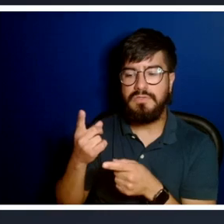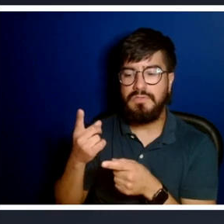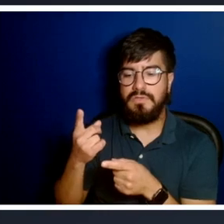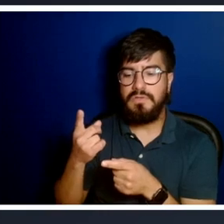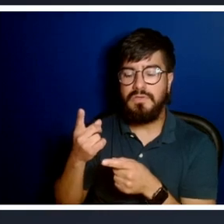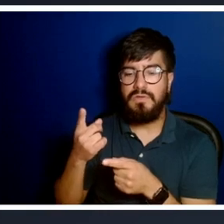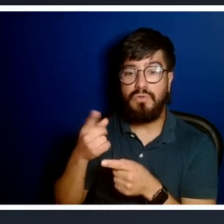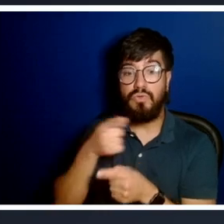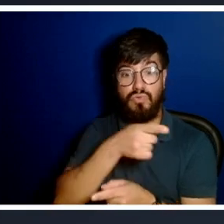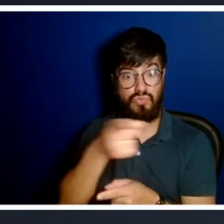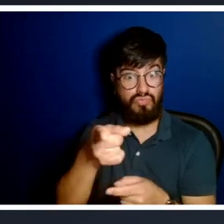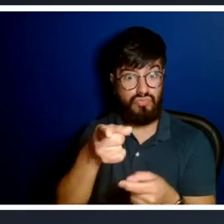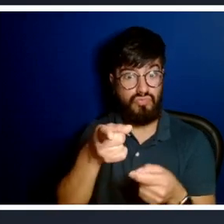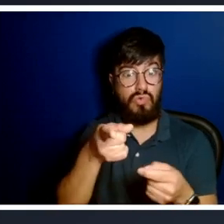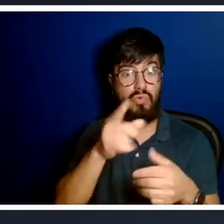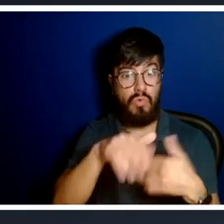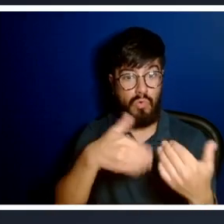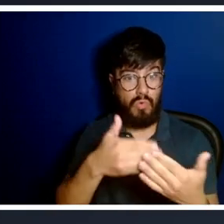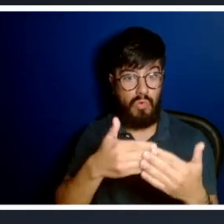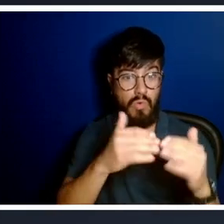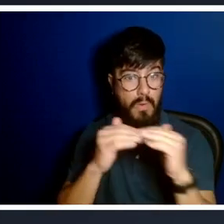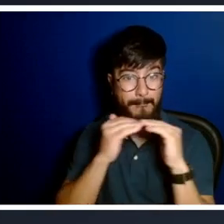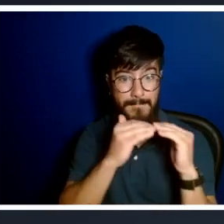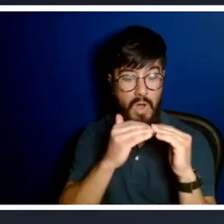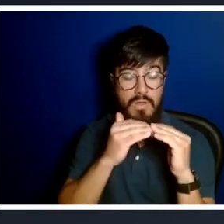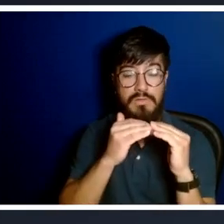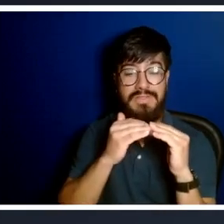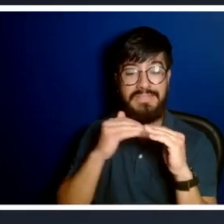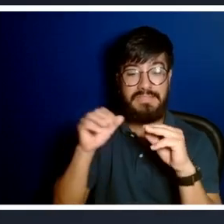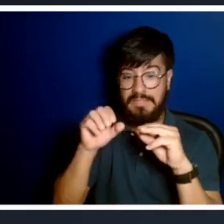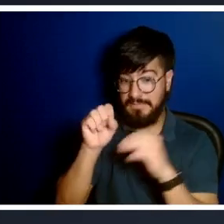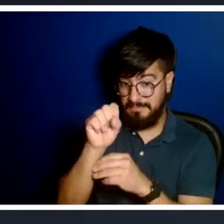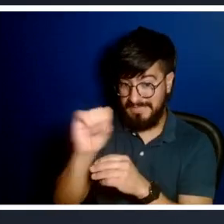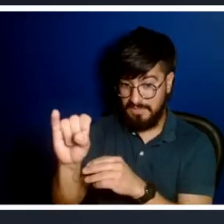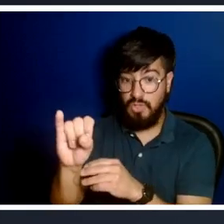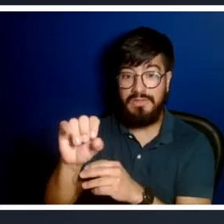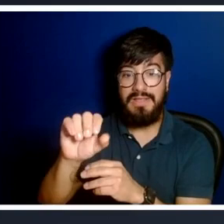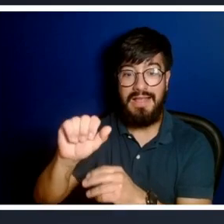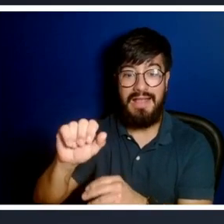with the Smithsonian Anacostia Community Museum in collaborating -- collaborative programming